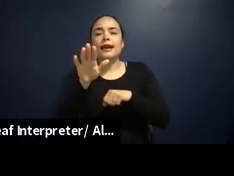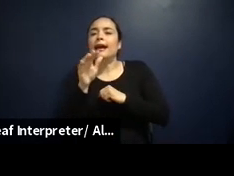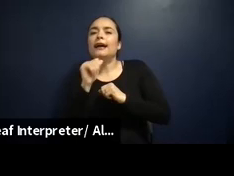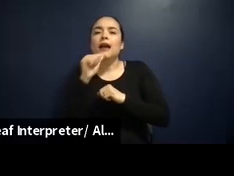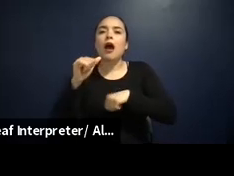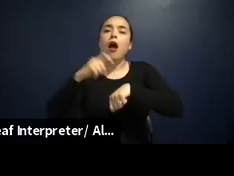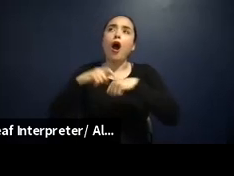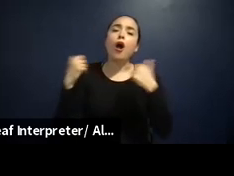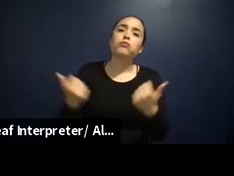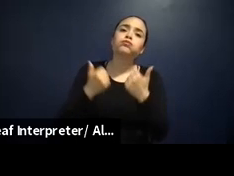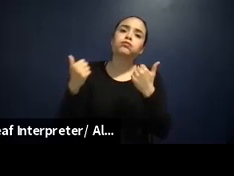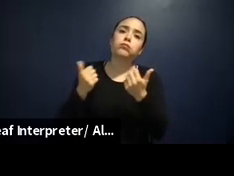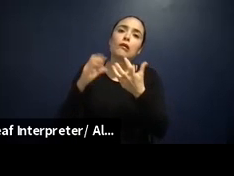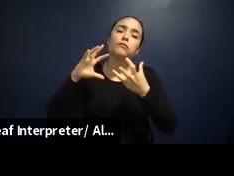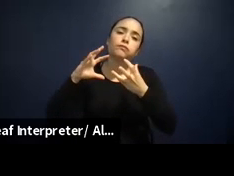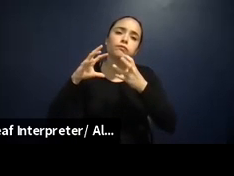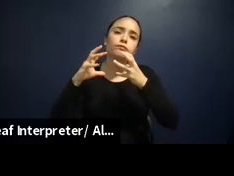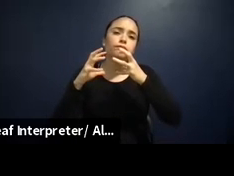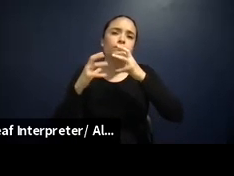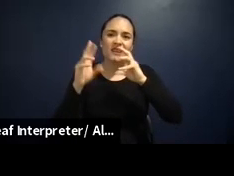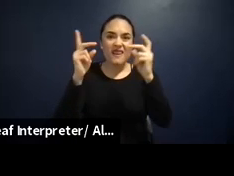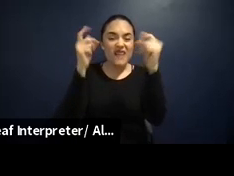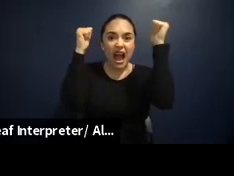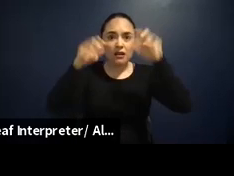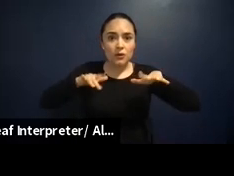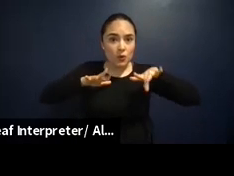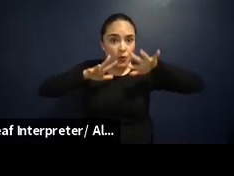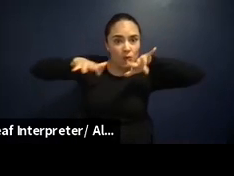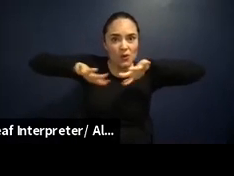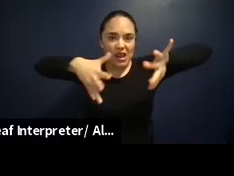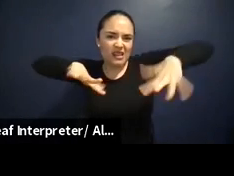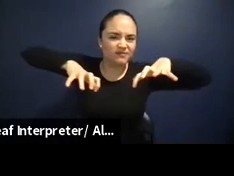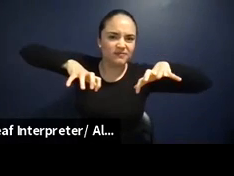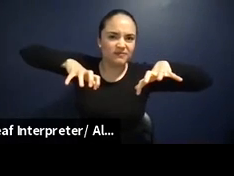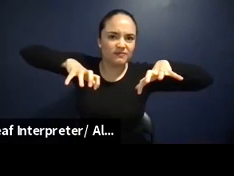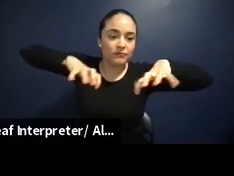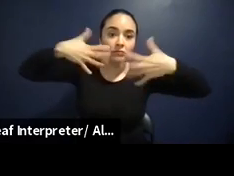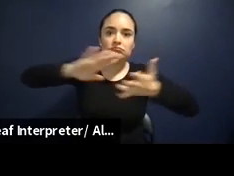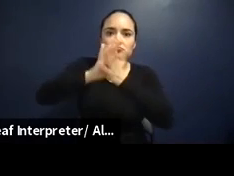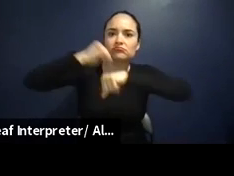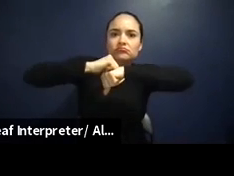so neat. So when I'm looking at this obsidian, I'm not seeing different colors in it the way I do